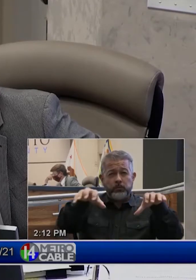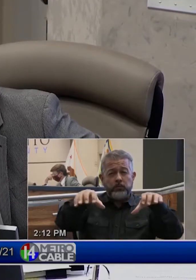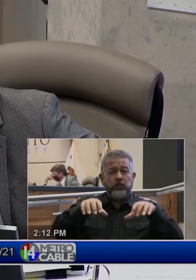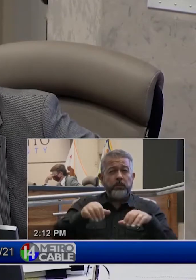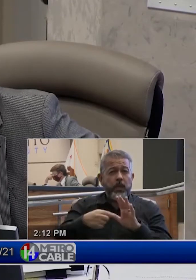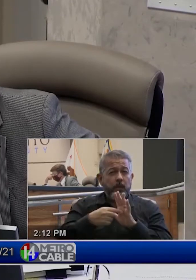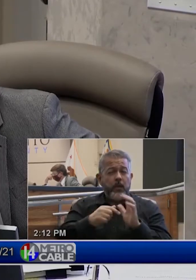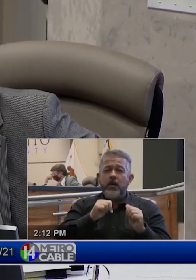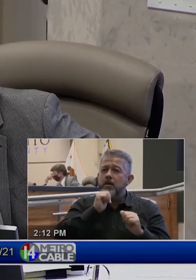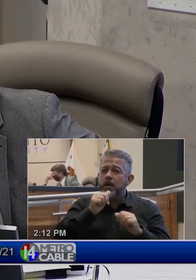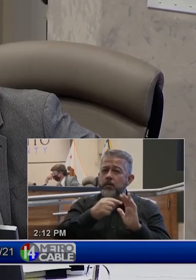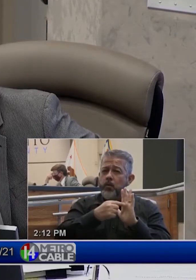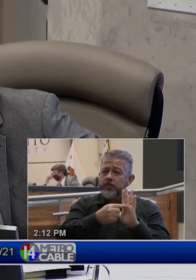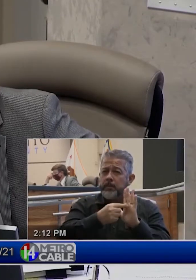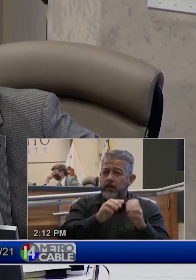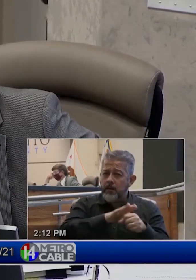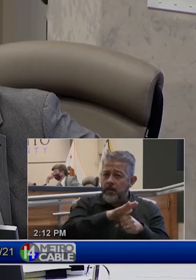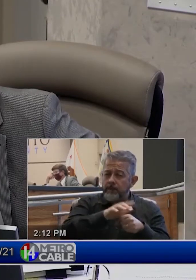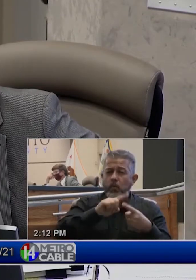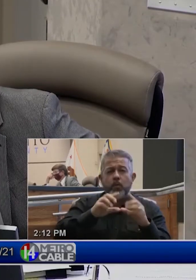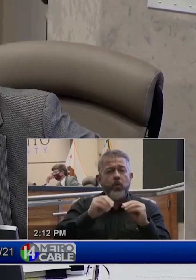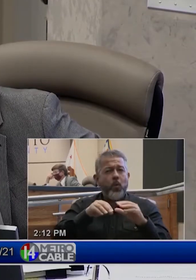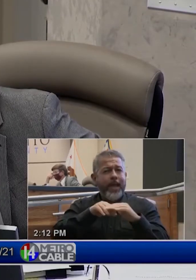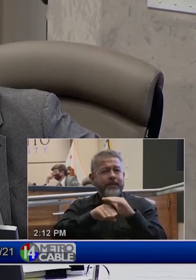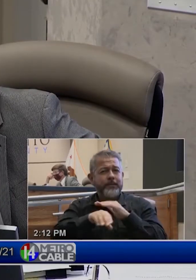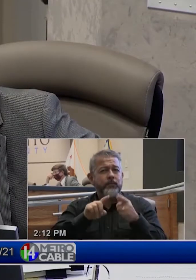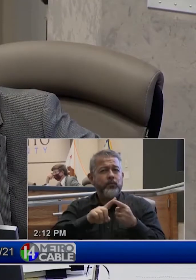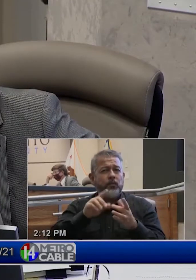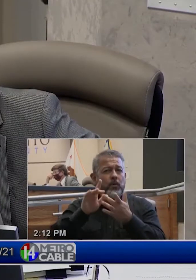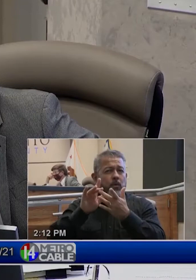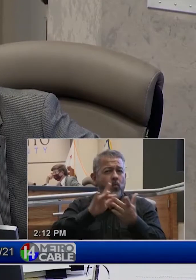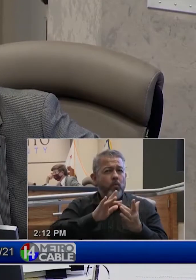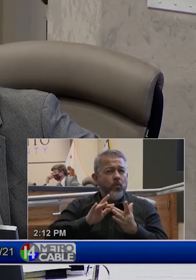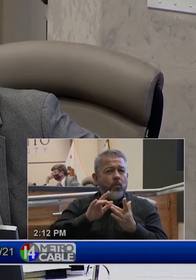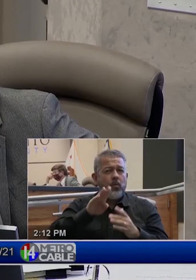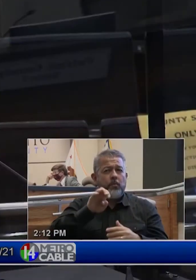KIM, WHEN YOU SAID IT'S ABOUT 80,000 HOUSEHOLDS THAT DO NOT 80,000 HOUSEHOLDS THAT DO NOT HAVE ACCESS TO BROAD BAND DOES